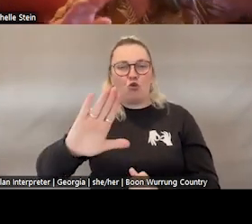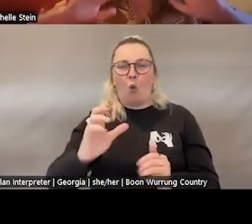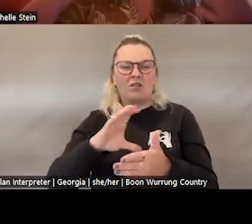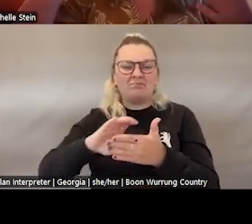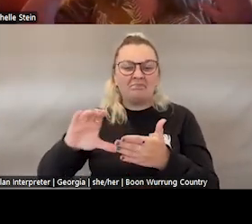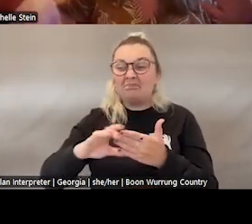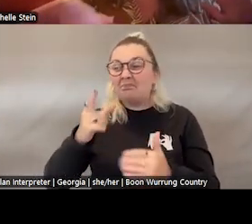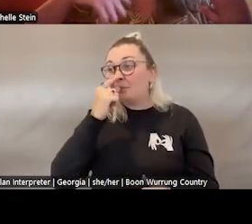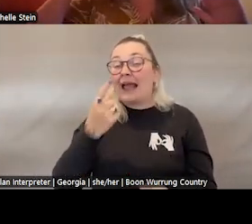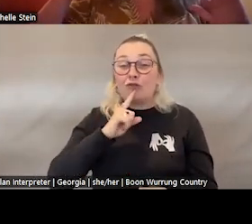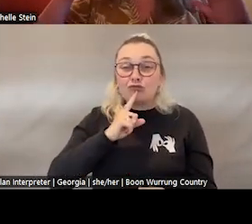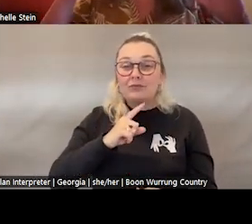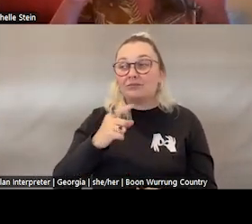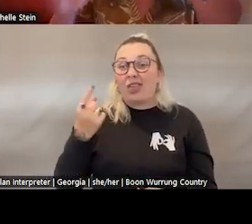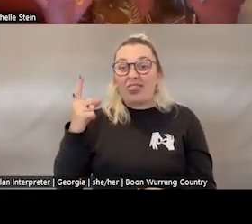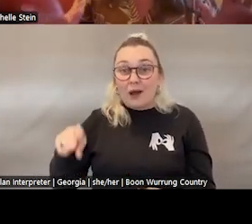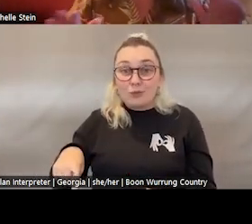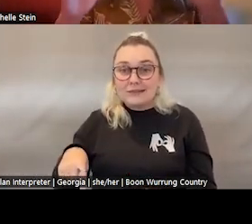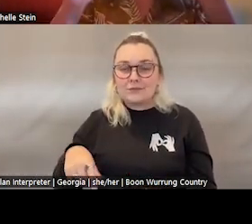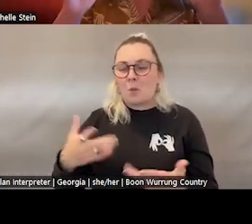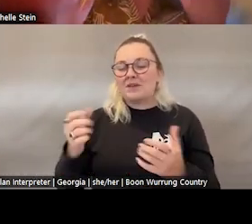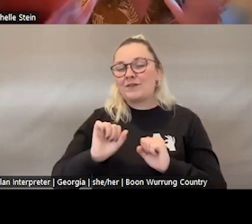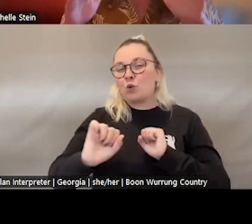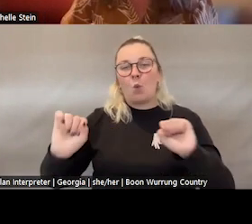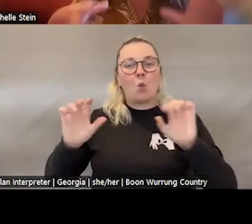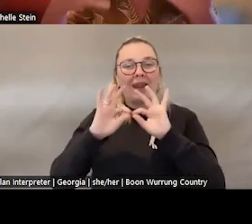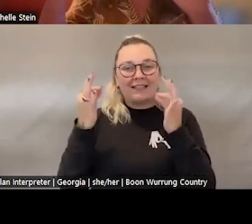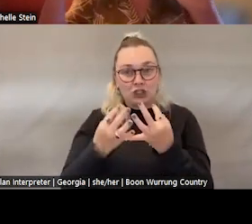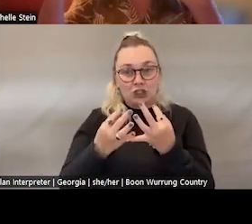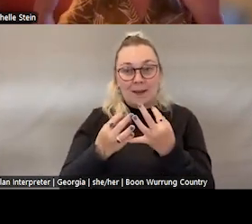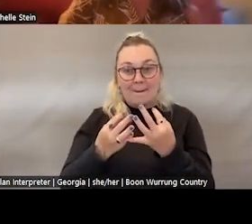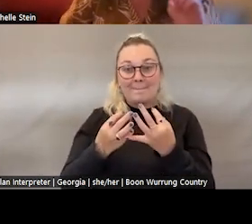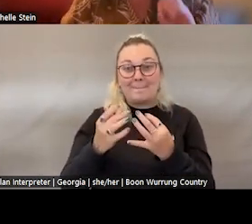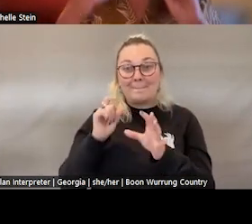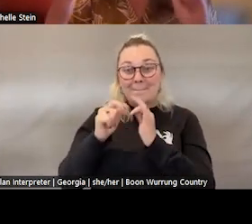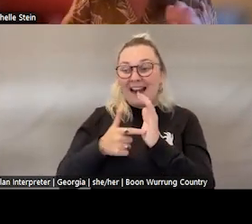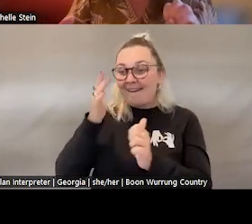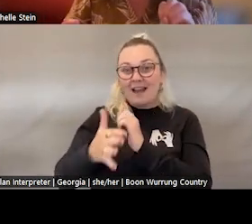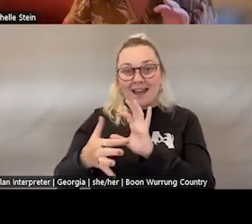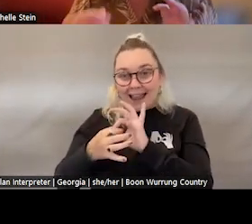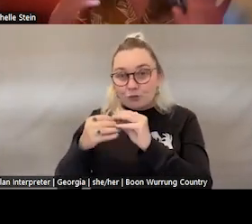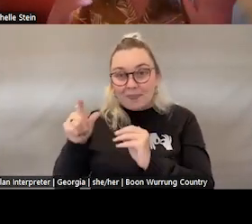$100, $1000, whatever it is that they have never been engaged with properly.